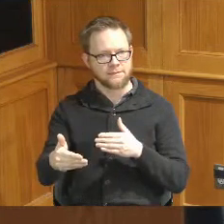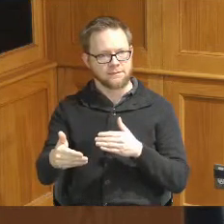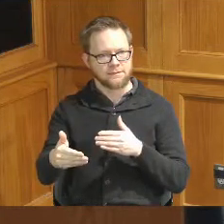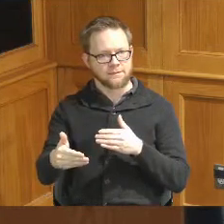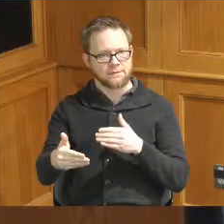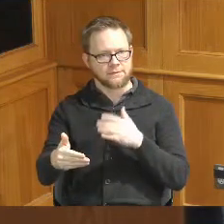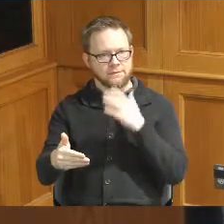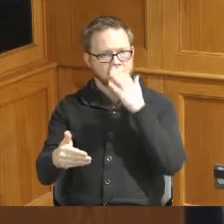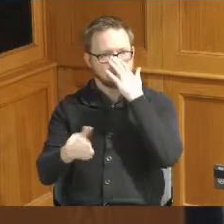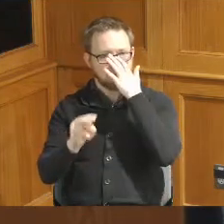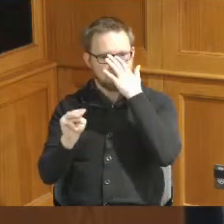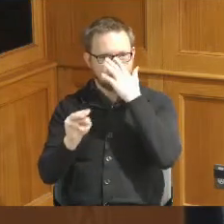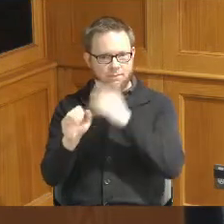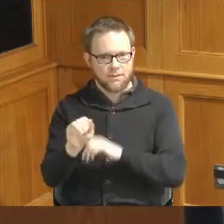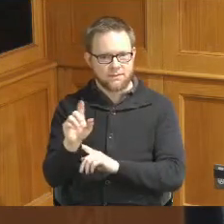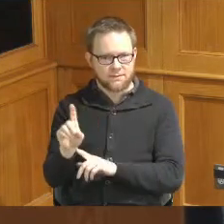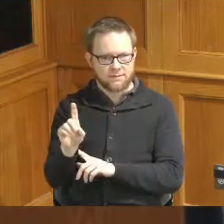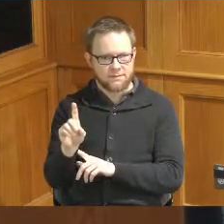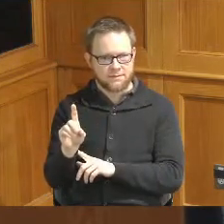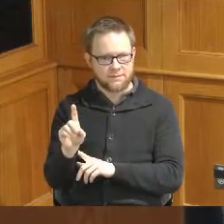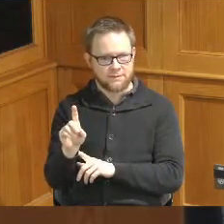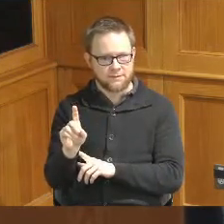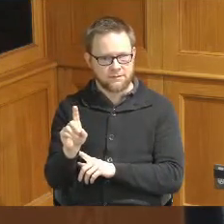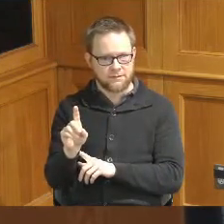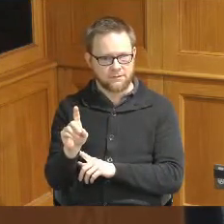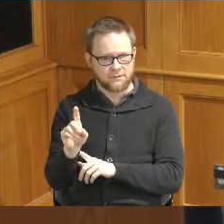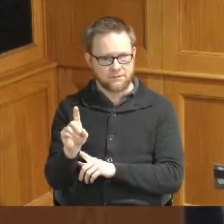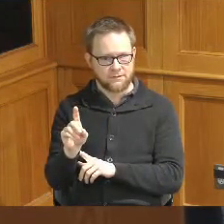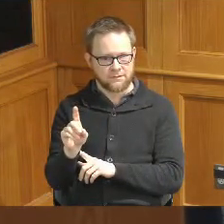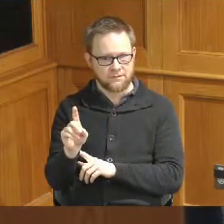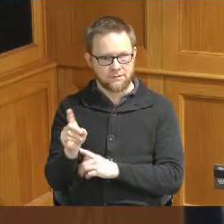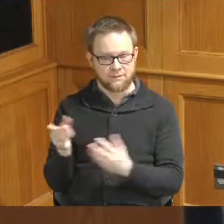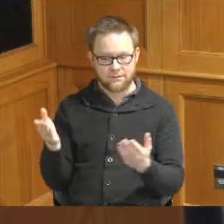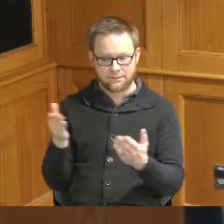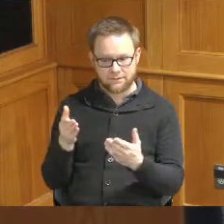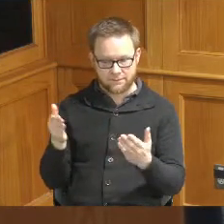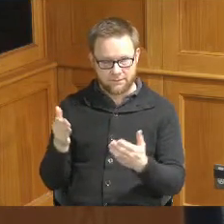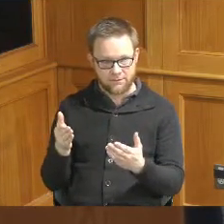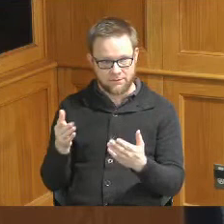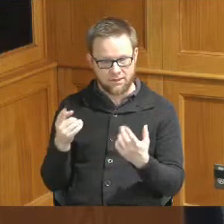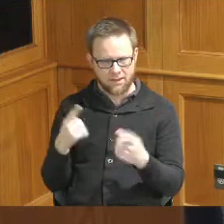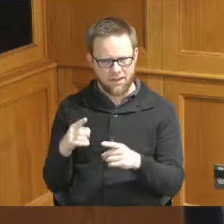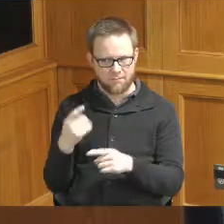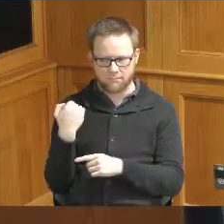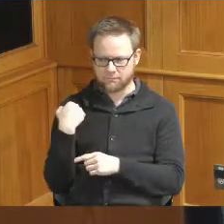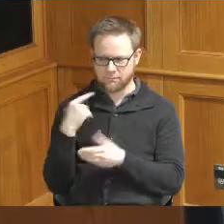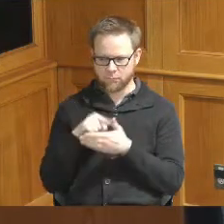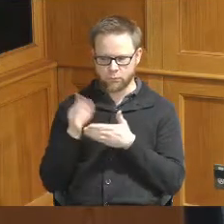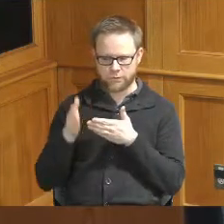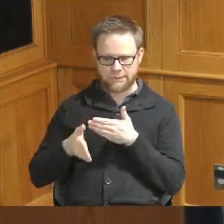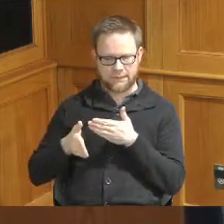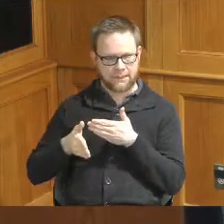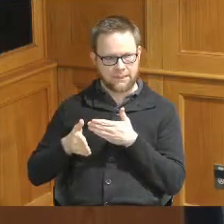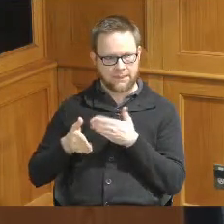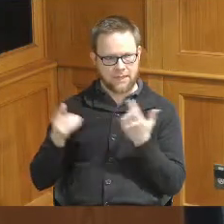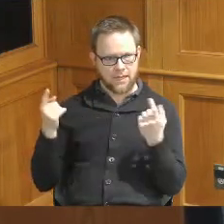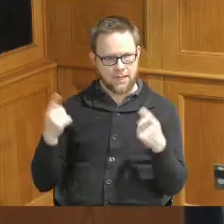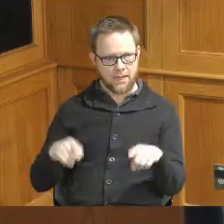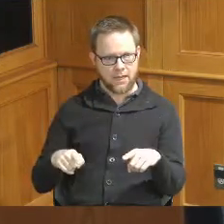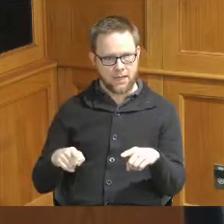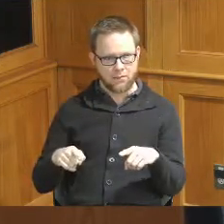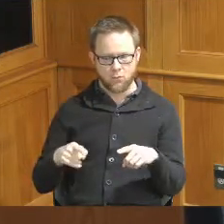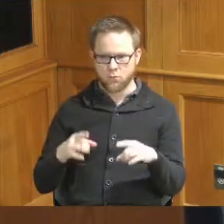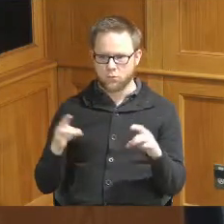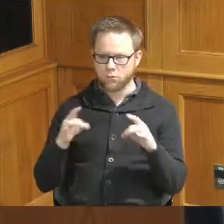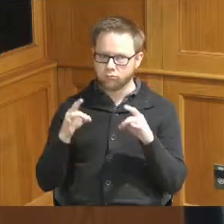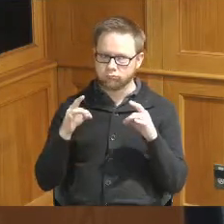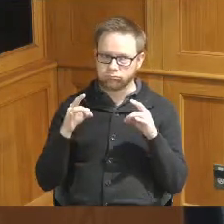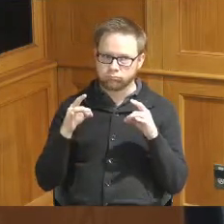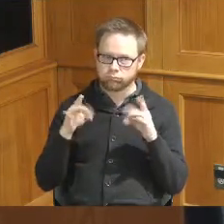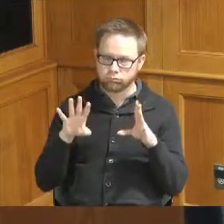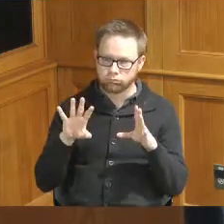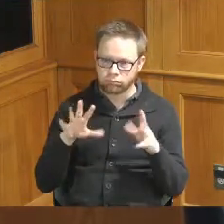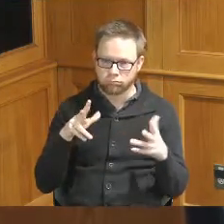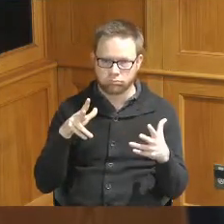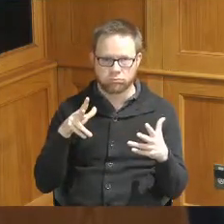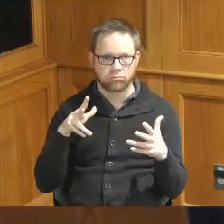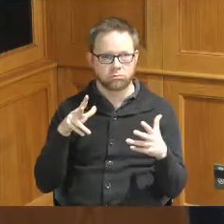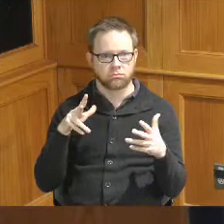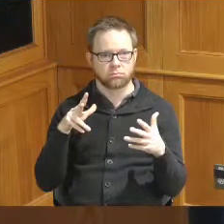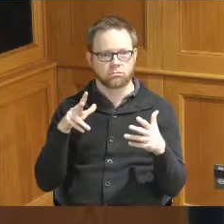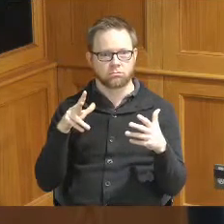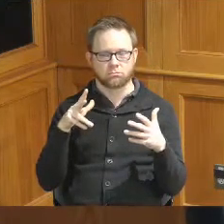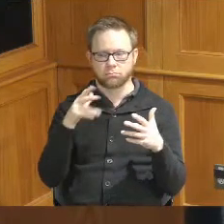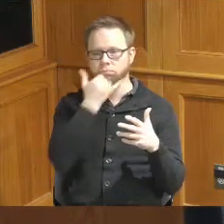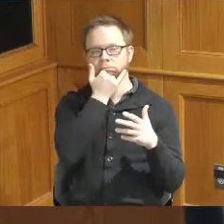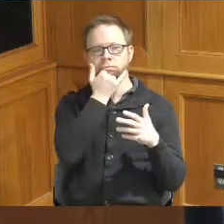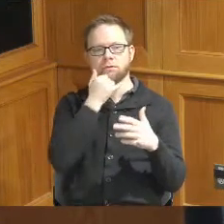MSD who is here and this past I believe weekend there was a major incident involving our MSD Mill